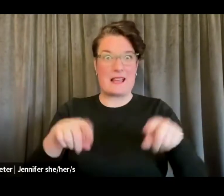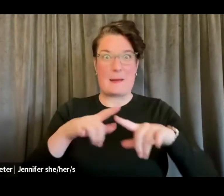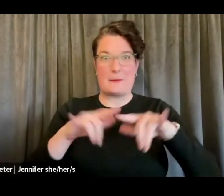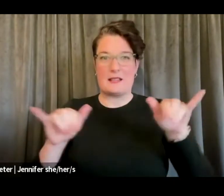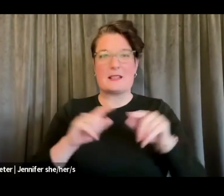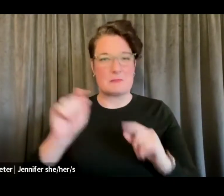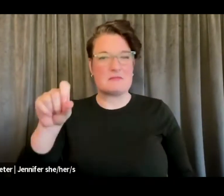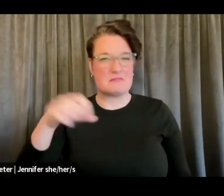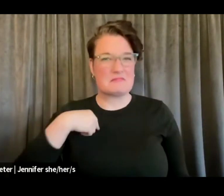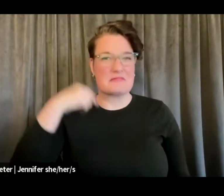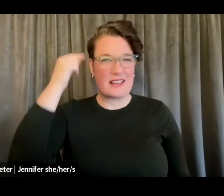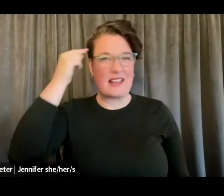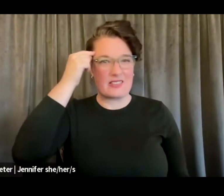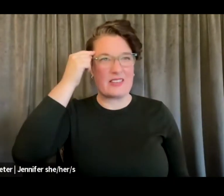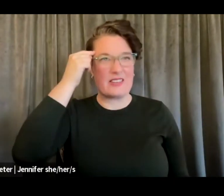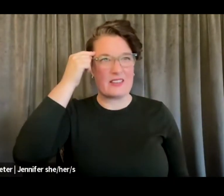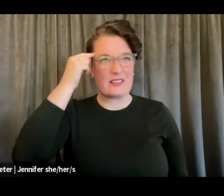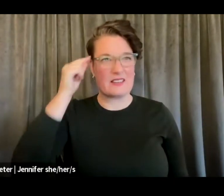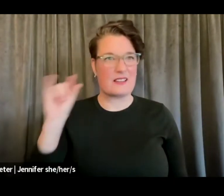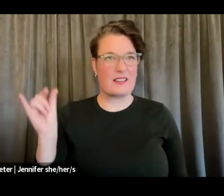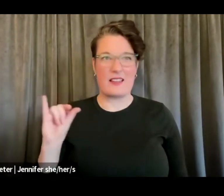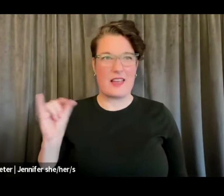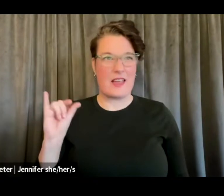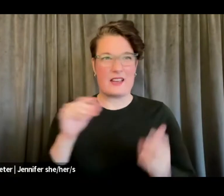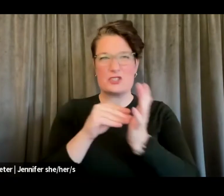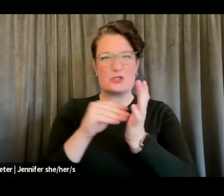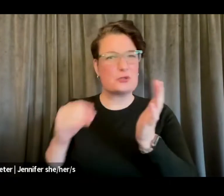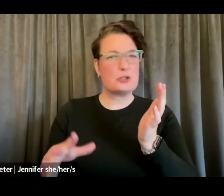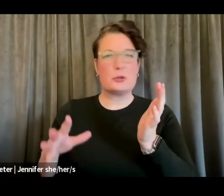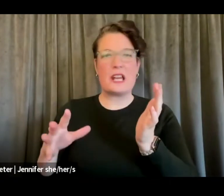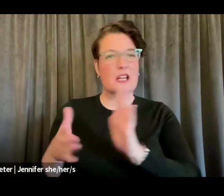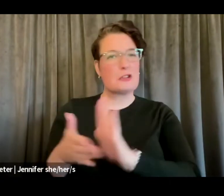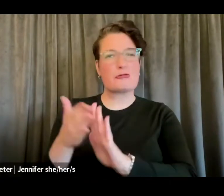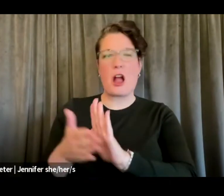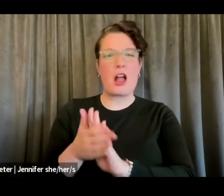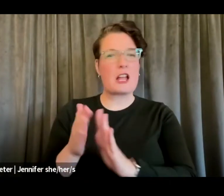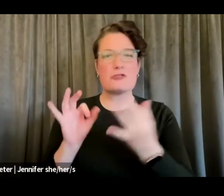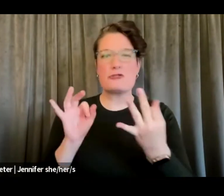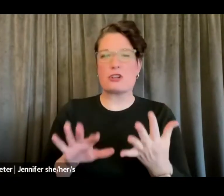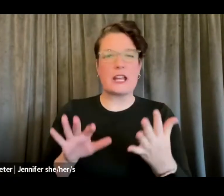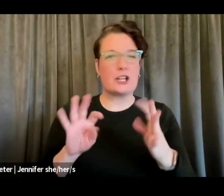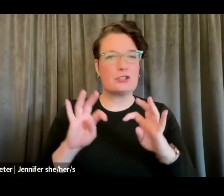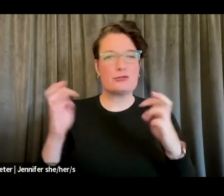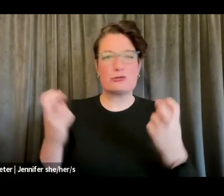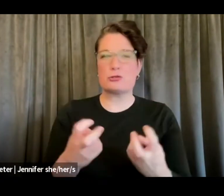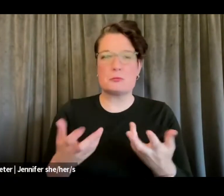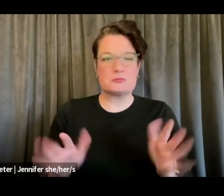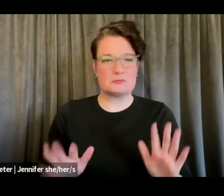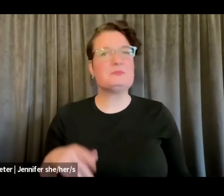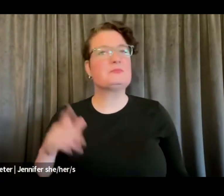But yeah, I think it was probably just like a, you know, student run crit group. Rebekah: Yeah.